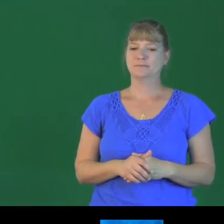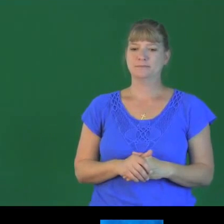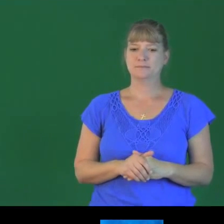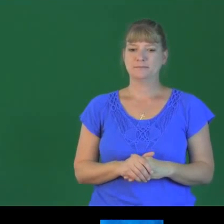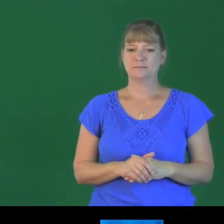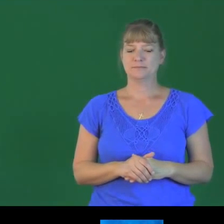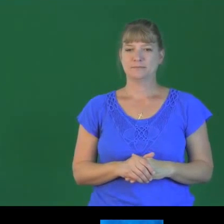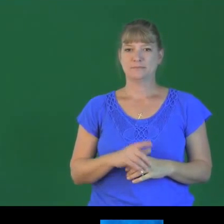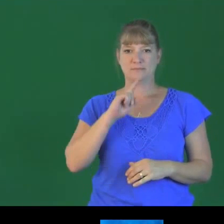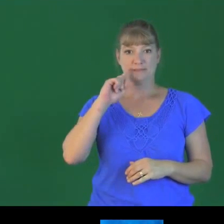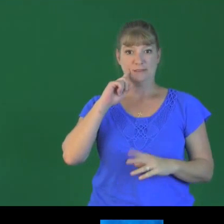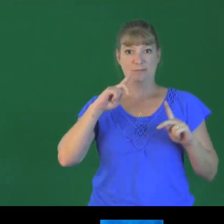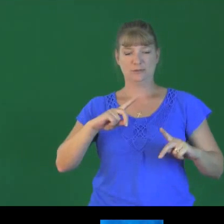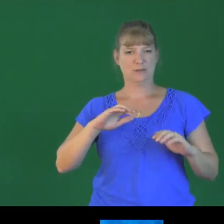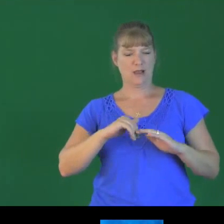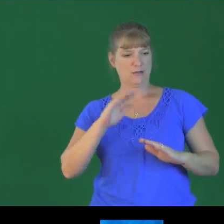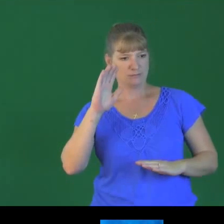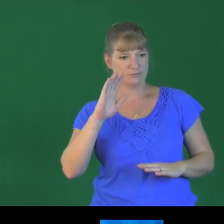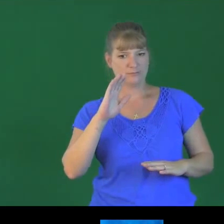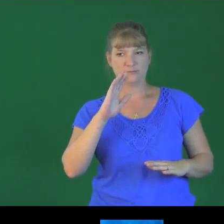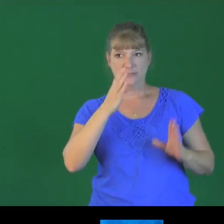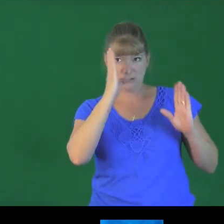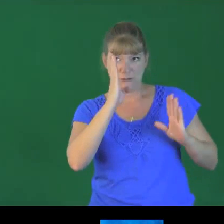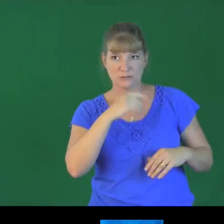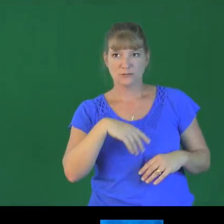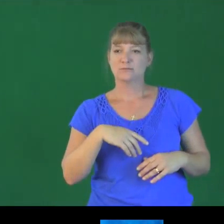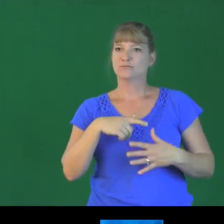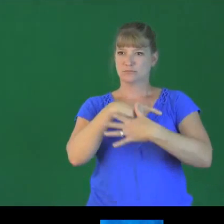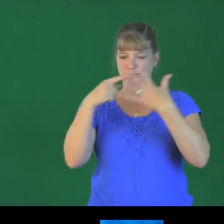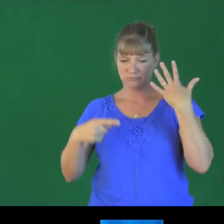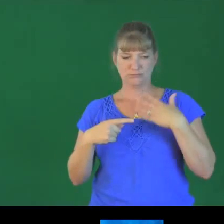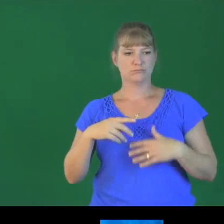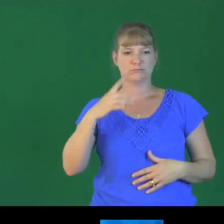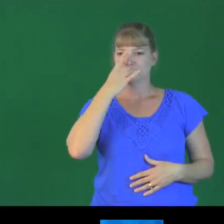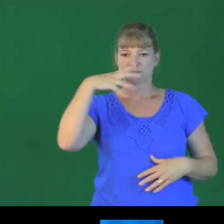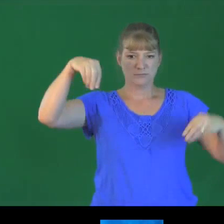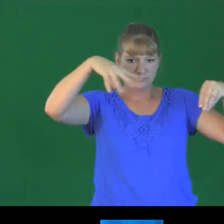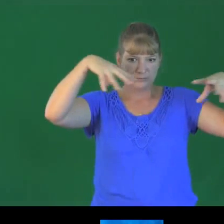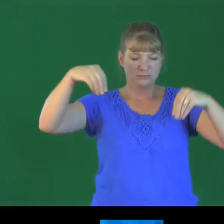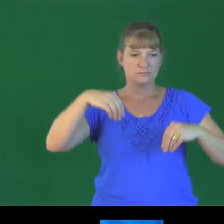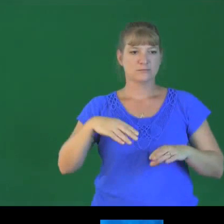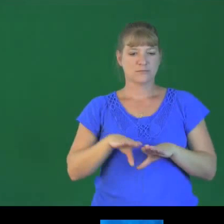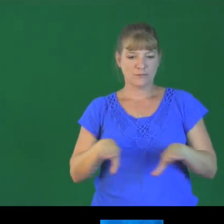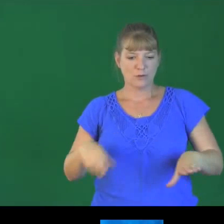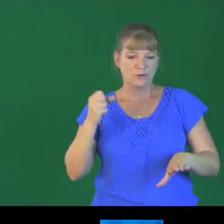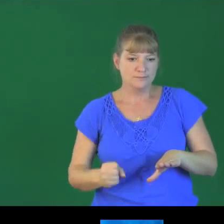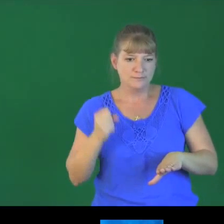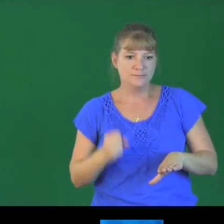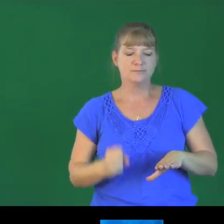To get the attention of a Deaf person, all of these things are acceptable: flashing lights, stomping on the floor, waving hands in the air,